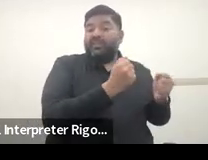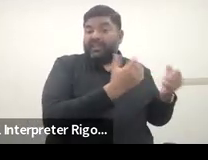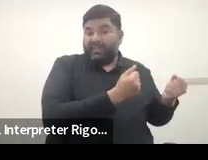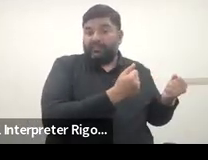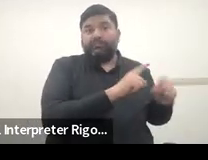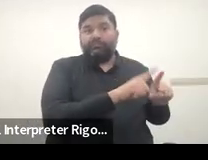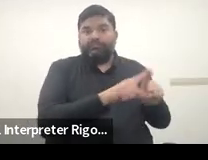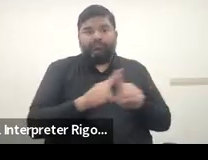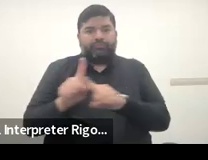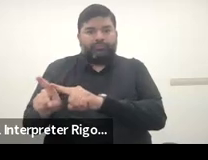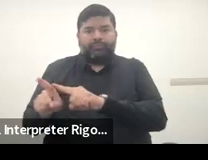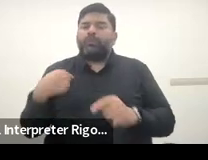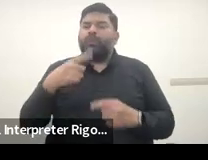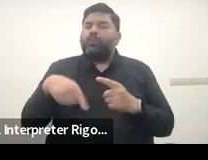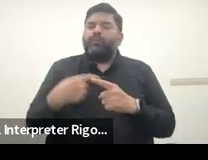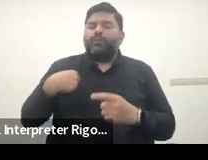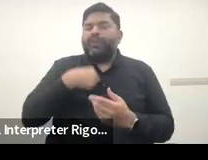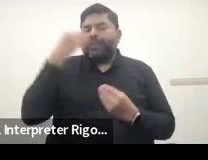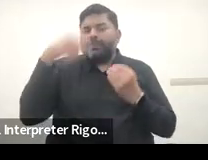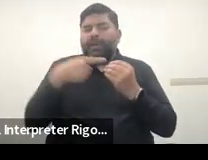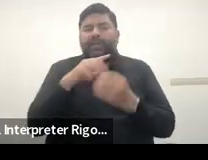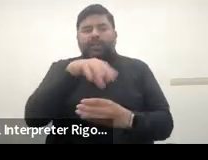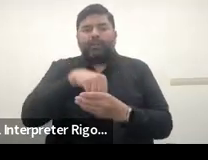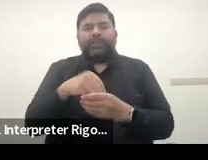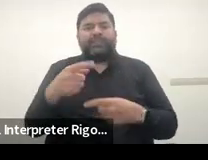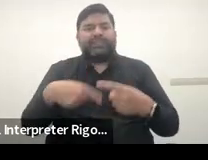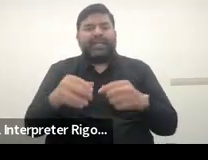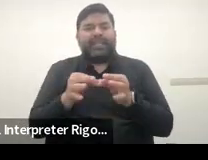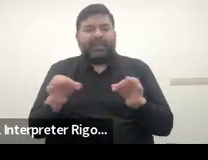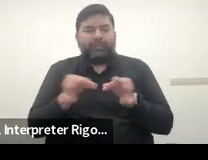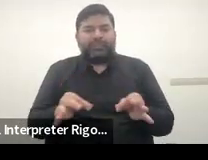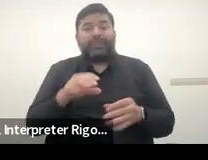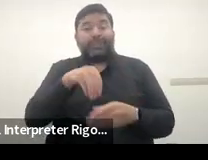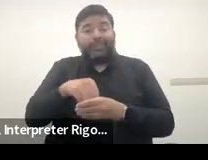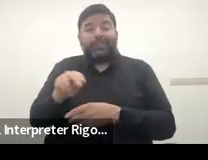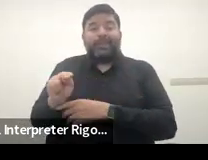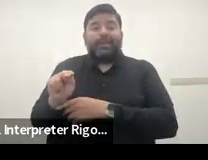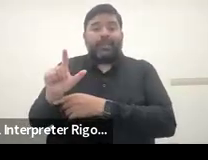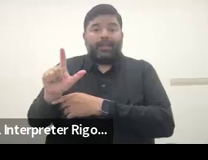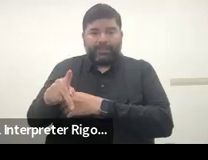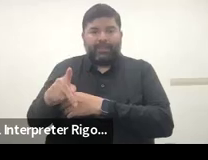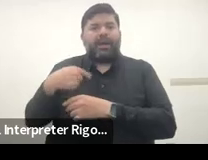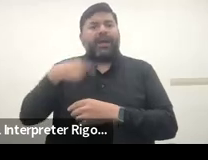think about including sign languages in NLP I think it's topical to also say that we should